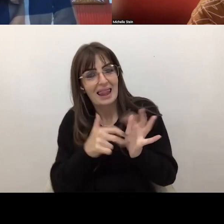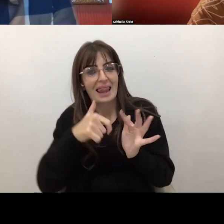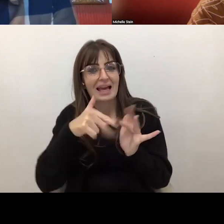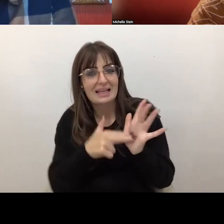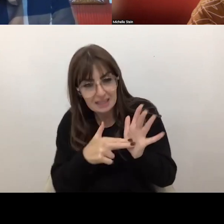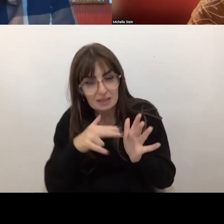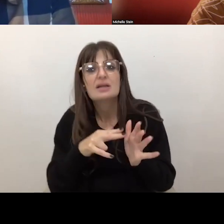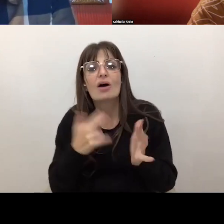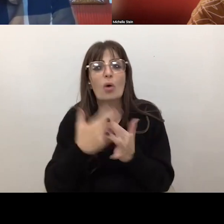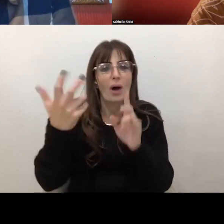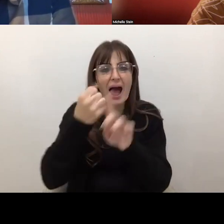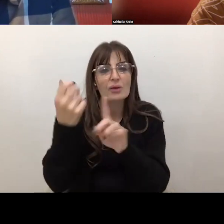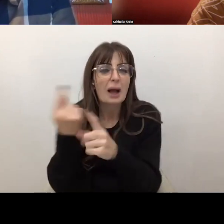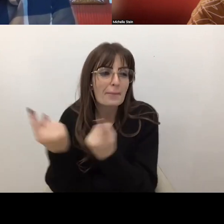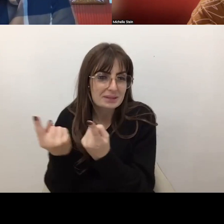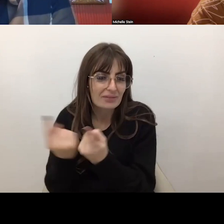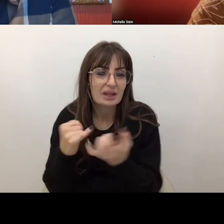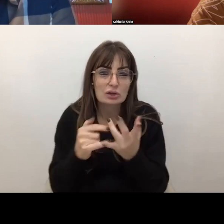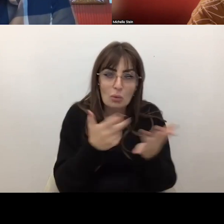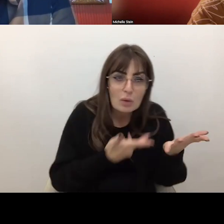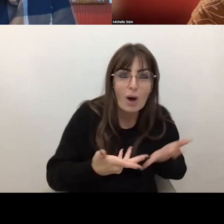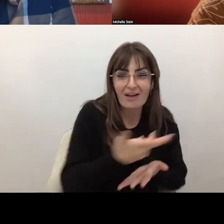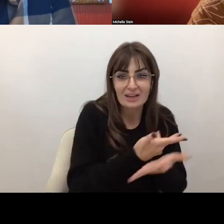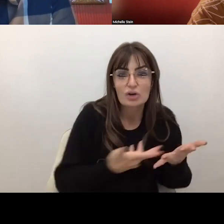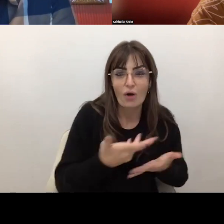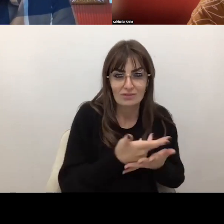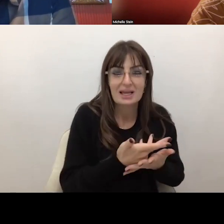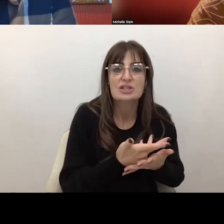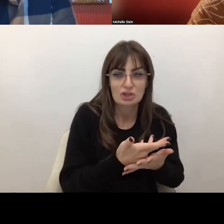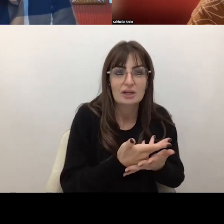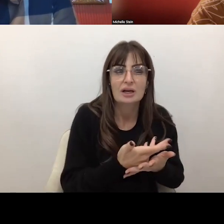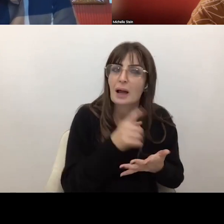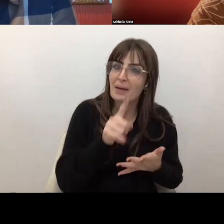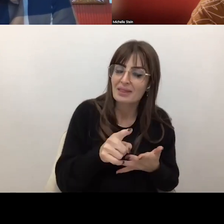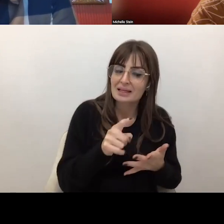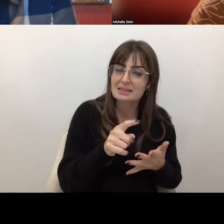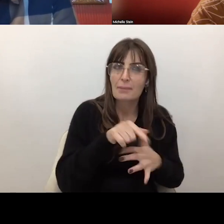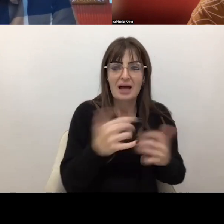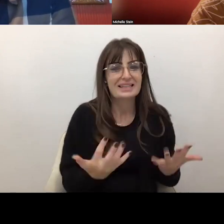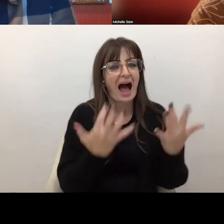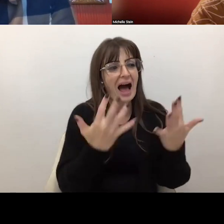And so, when we were having a conversation about this conversation about data and setting systems